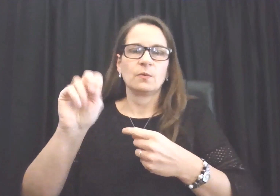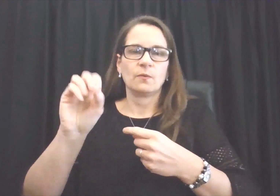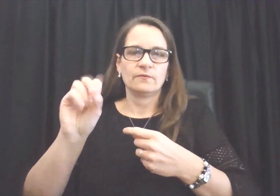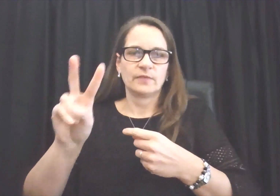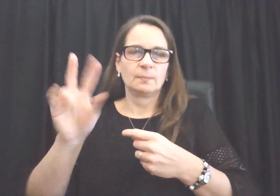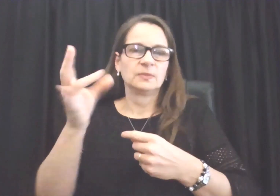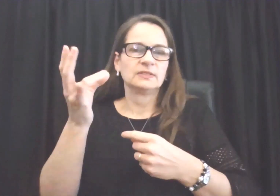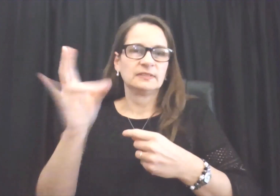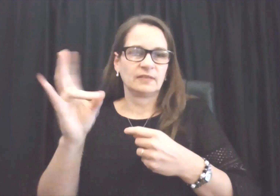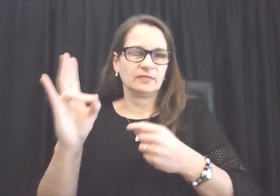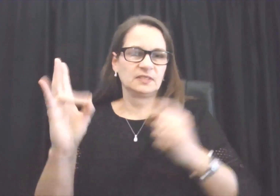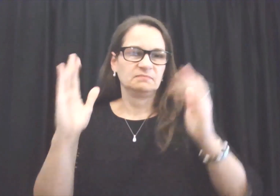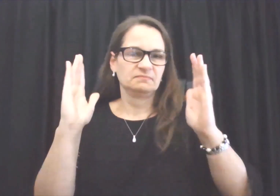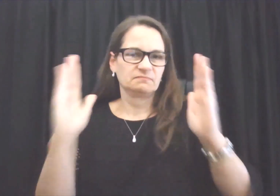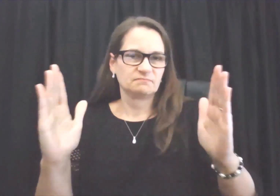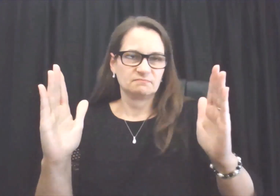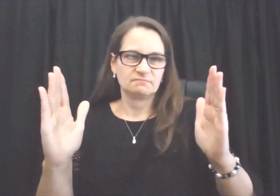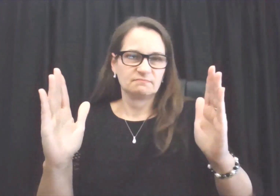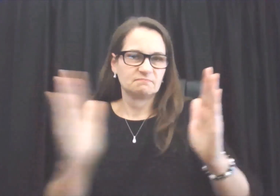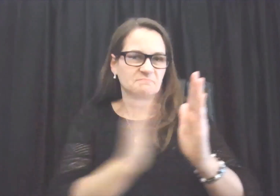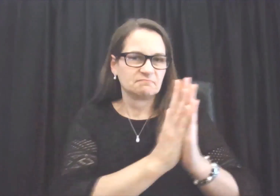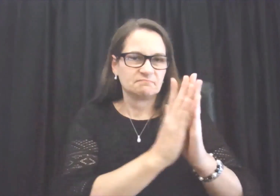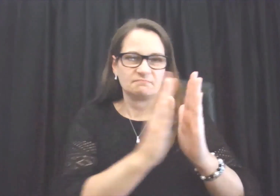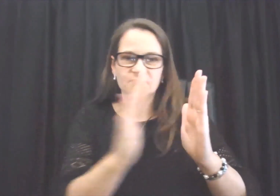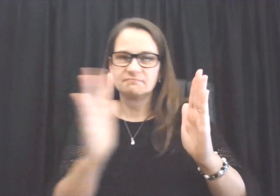and it continues right up to November 17th